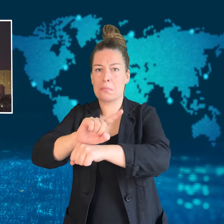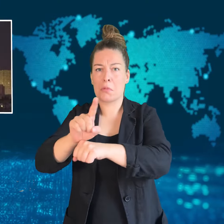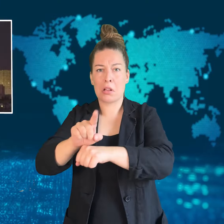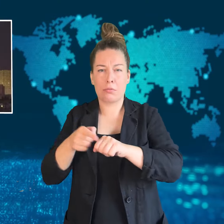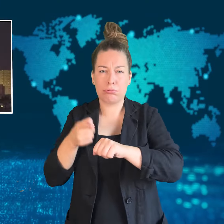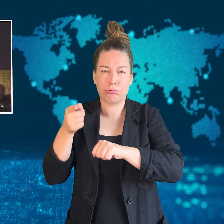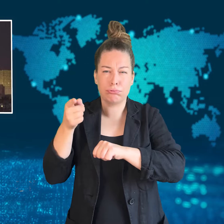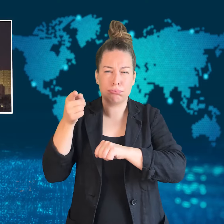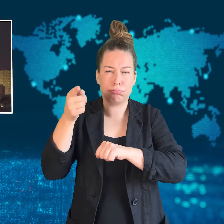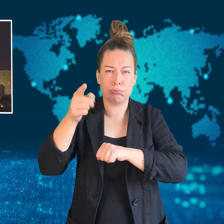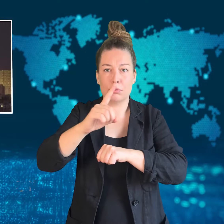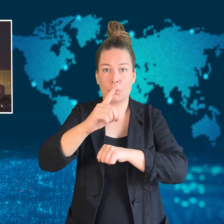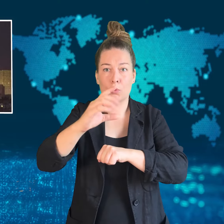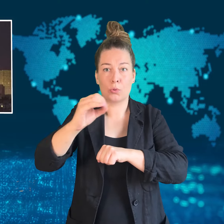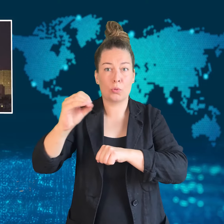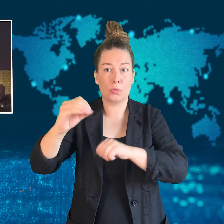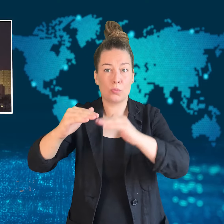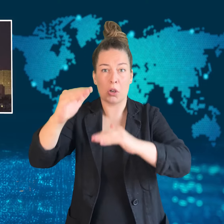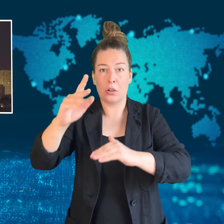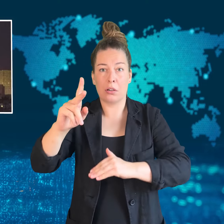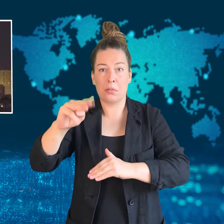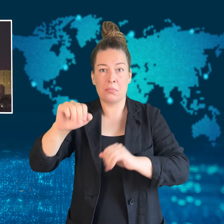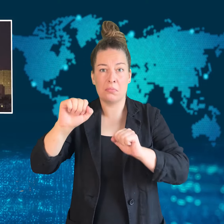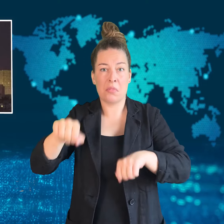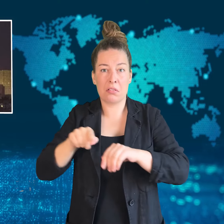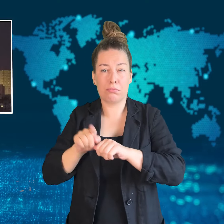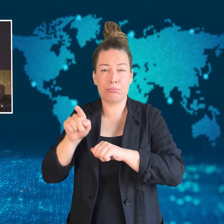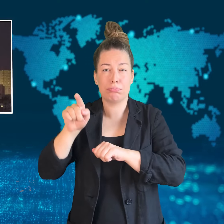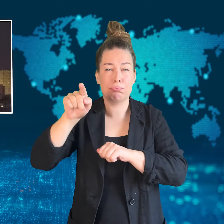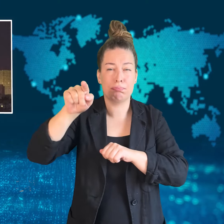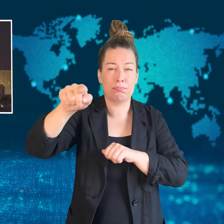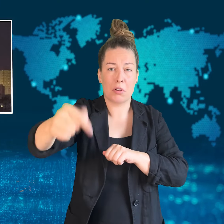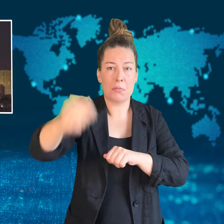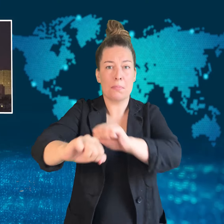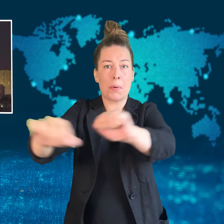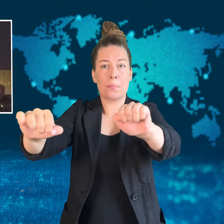the launch site in minutes.